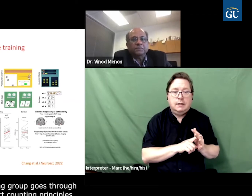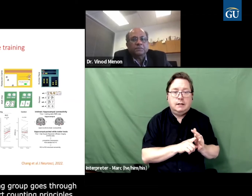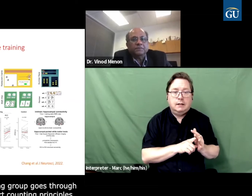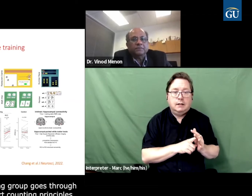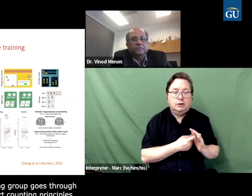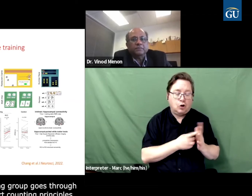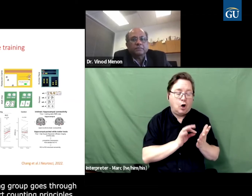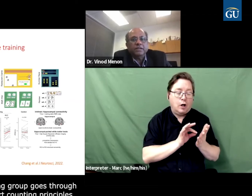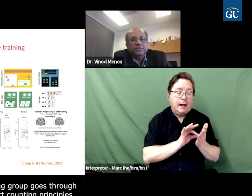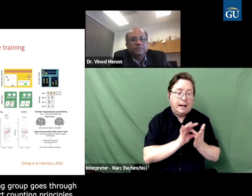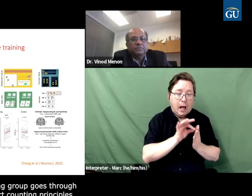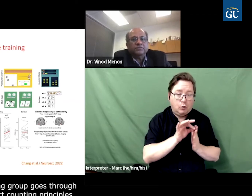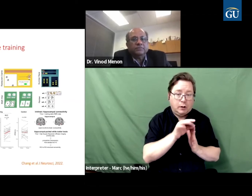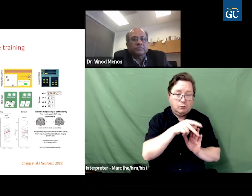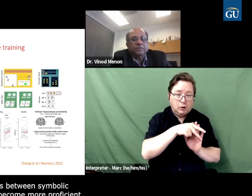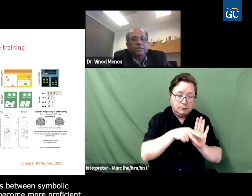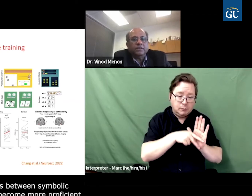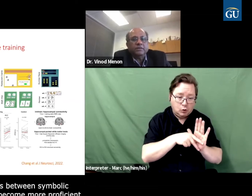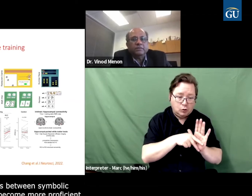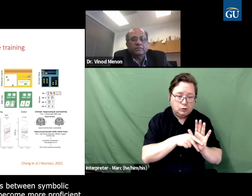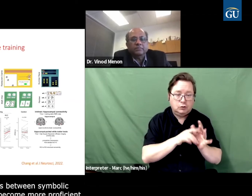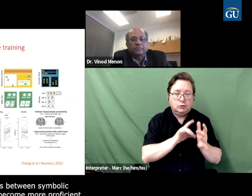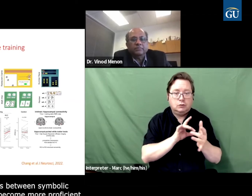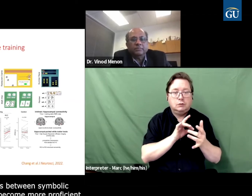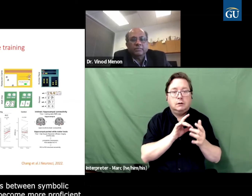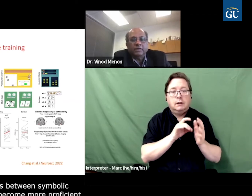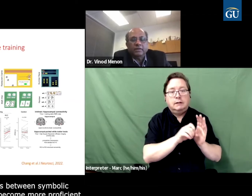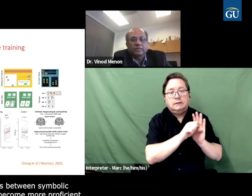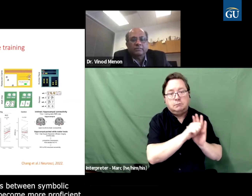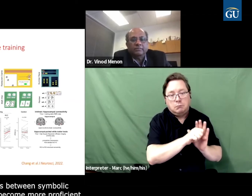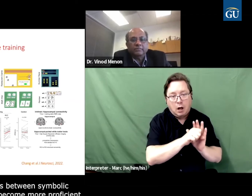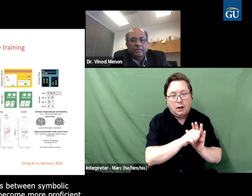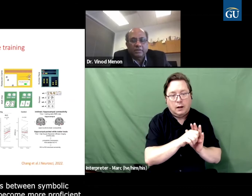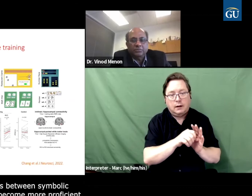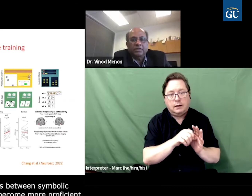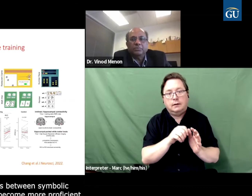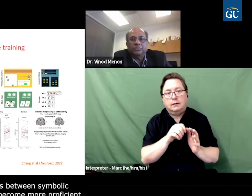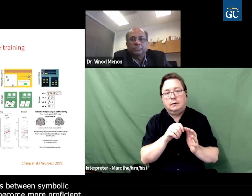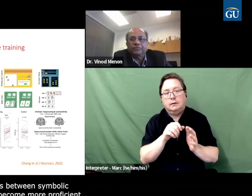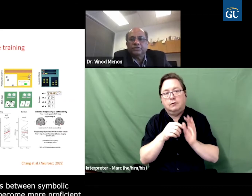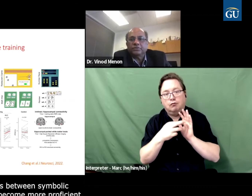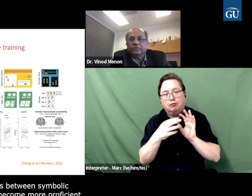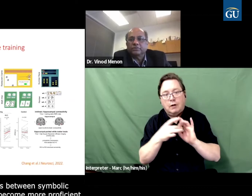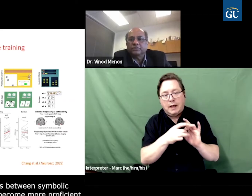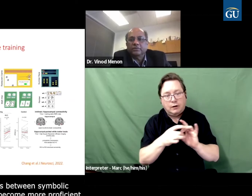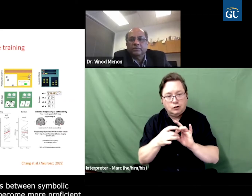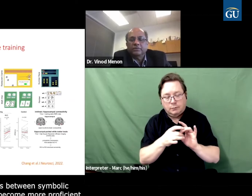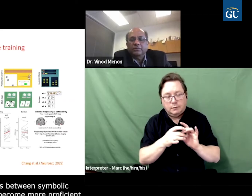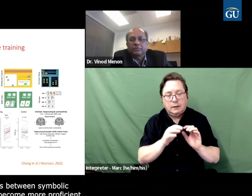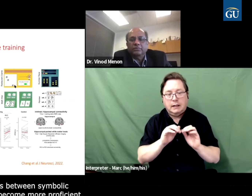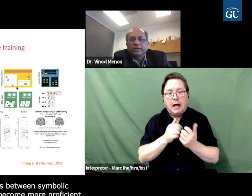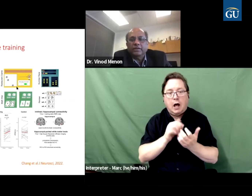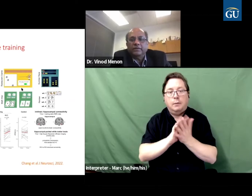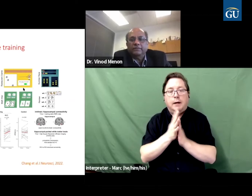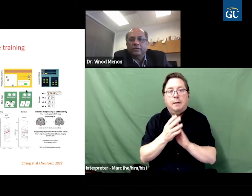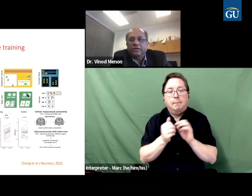counting principles relations between symbolic